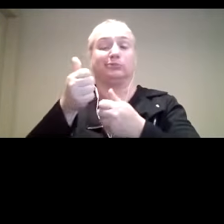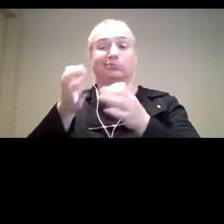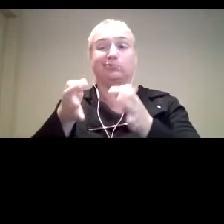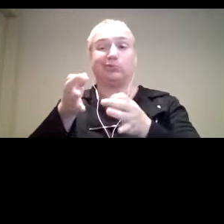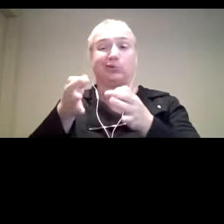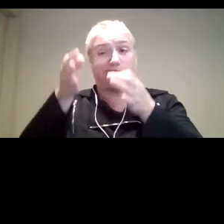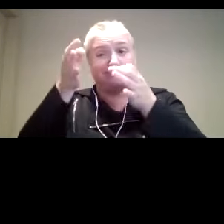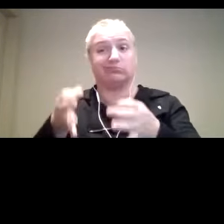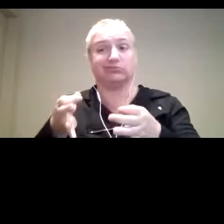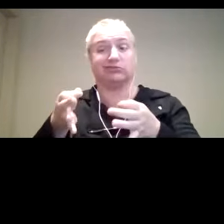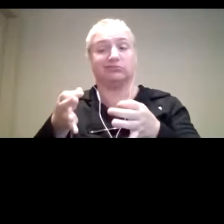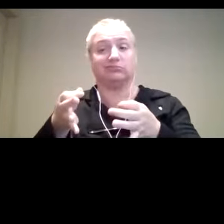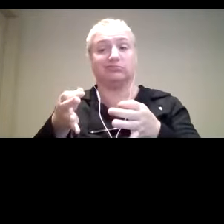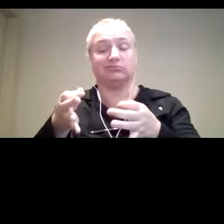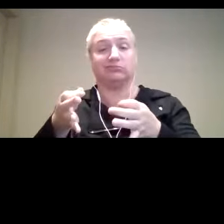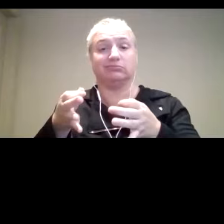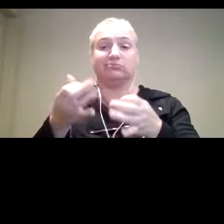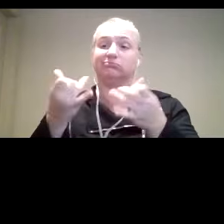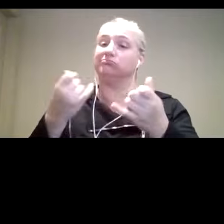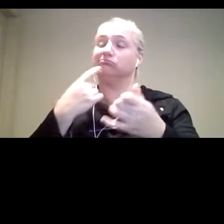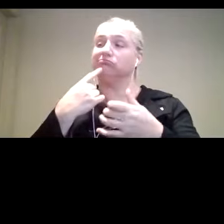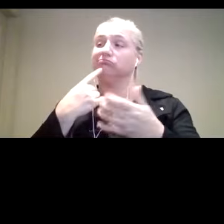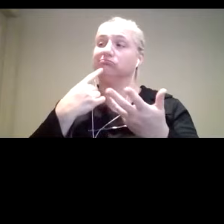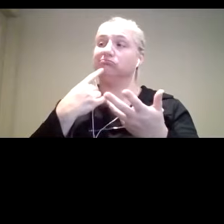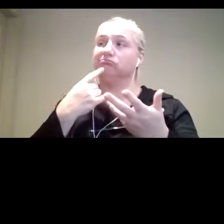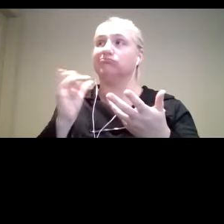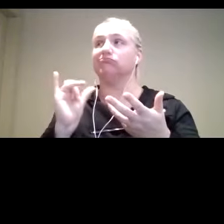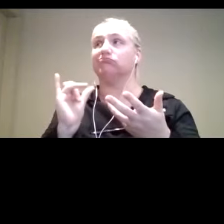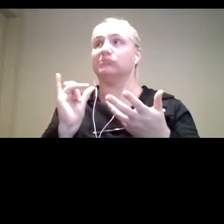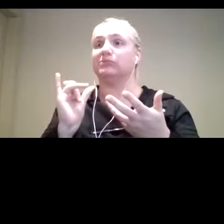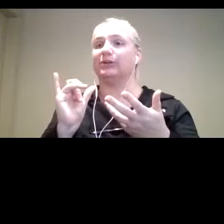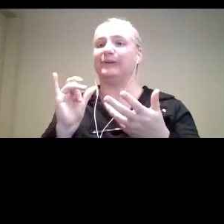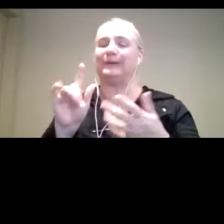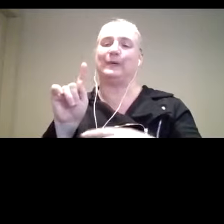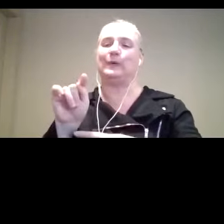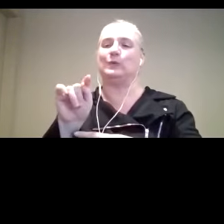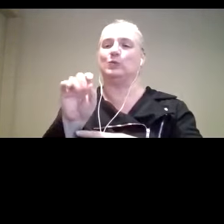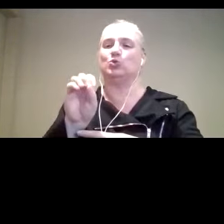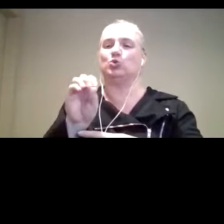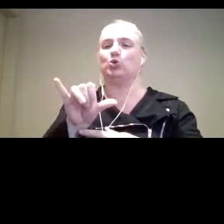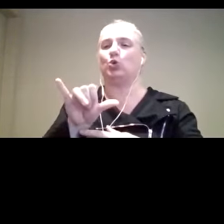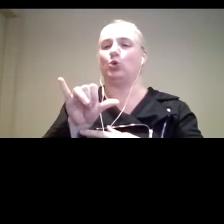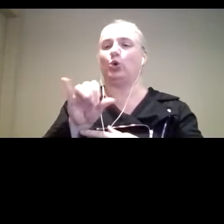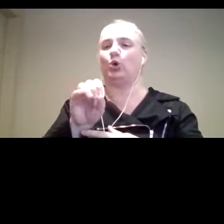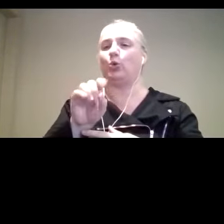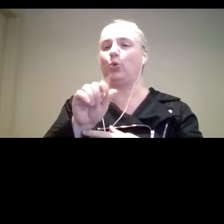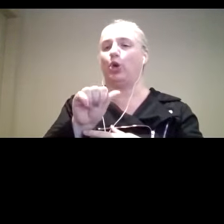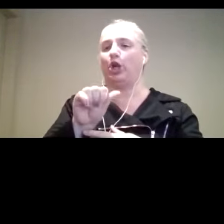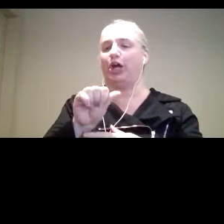And now maybe we're giving sort of Toyota services versus Cadillac services or something like that.